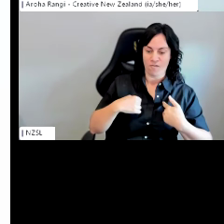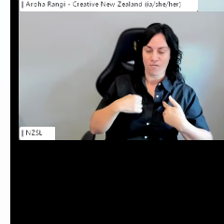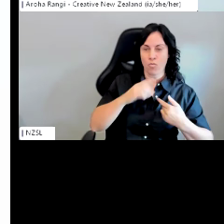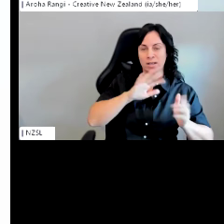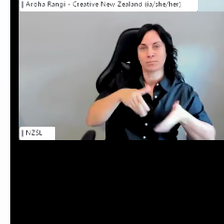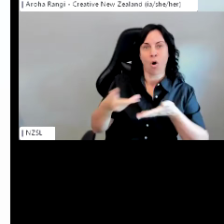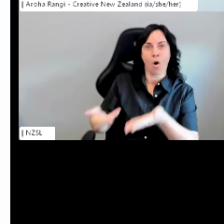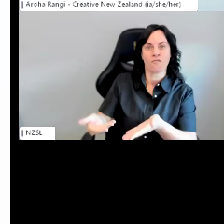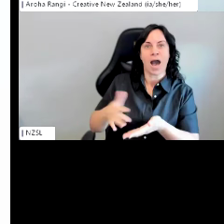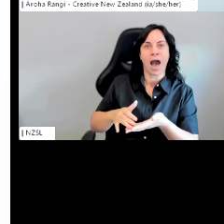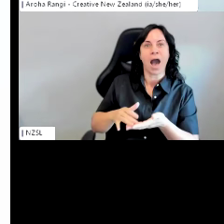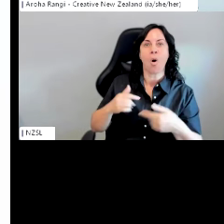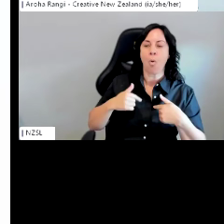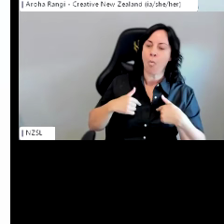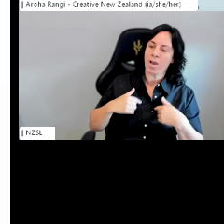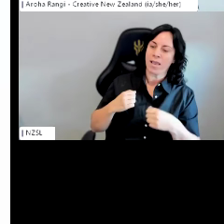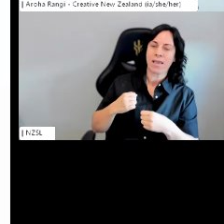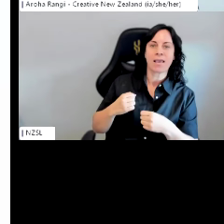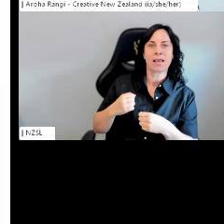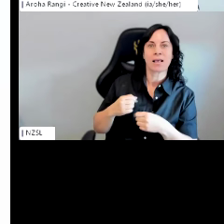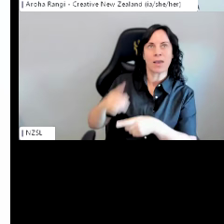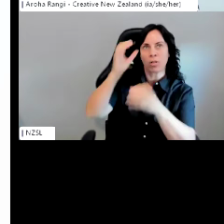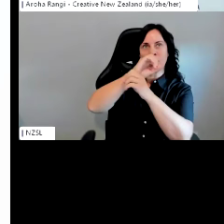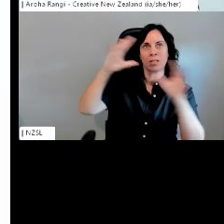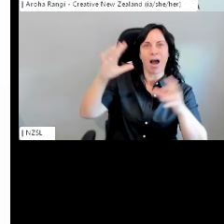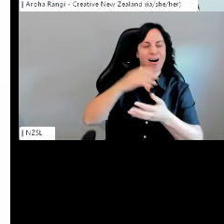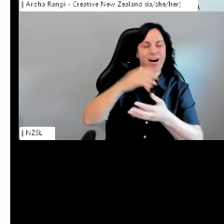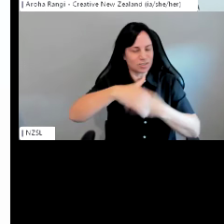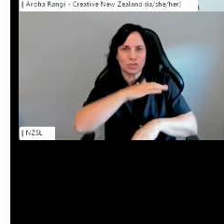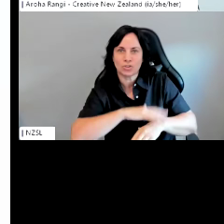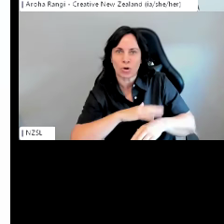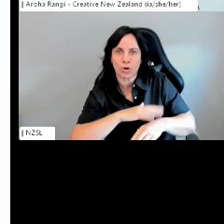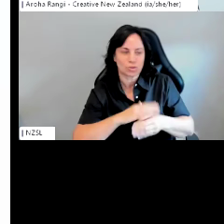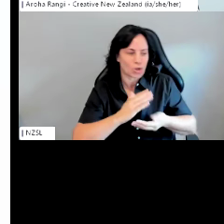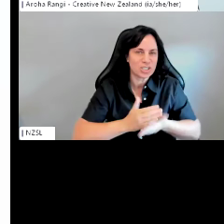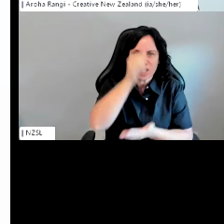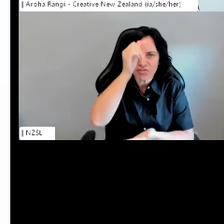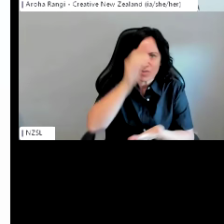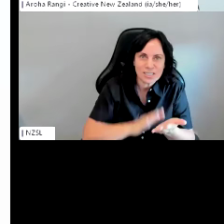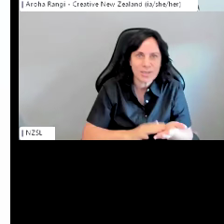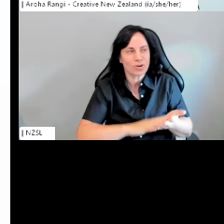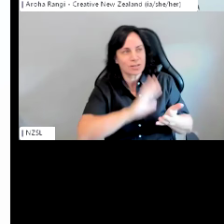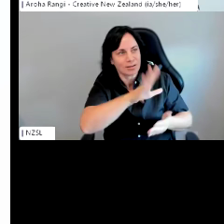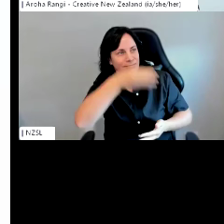So, it's come and spend quality time and have shared experiences and memorable moments at our